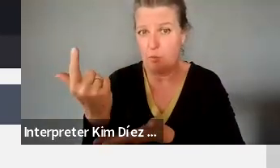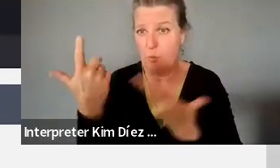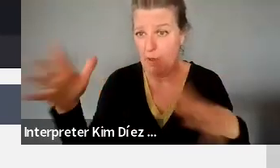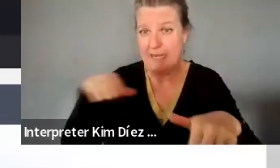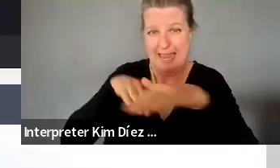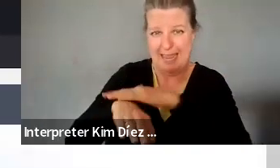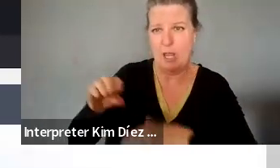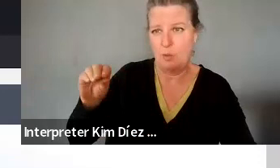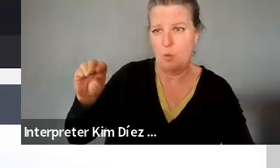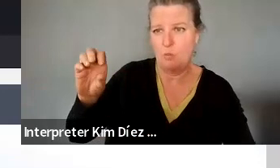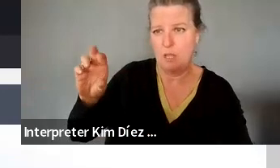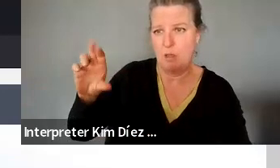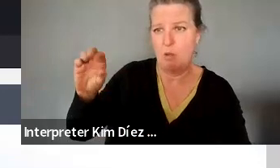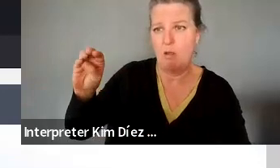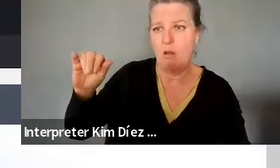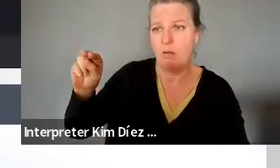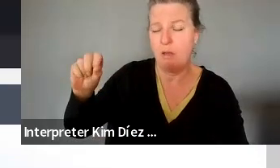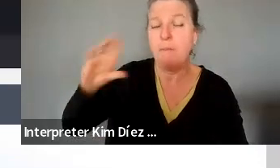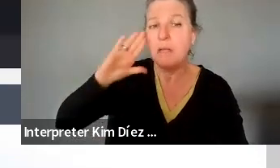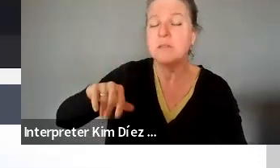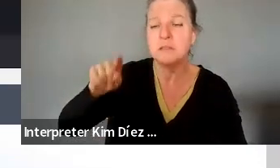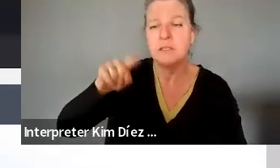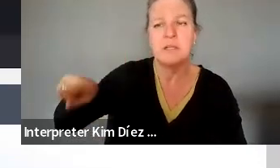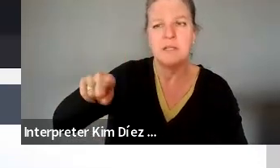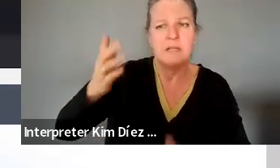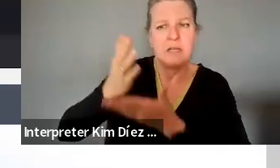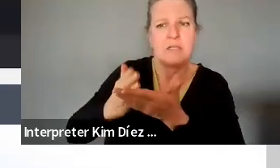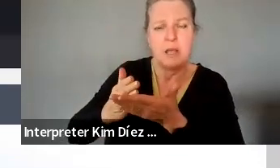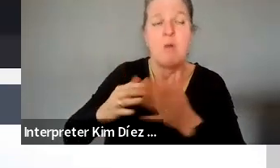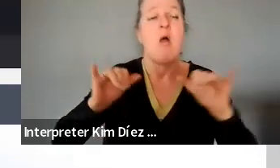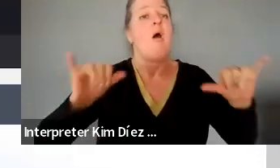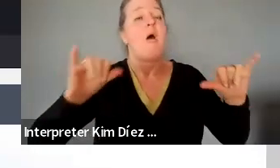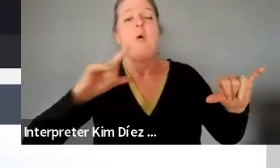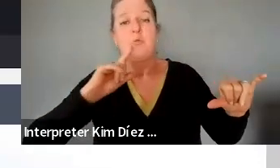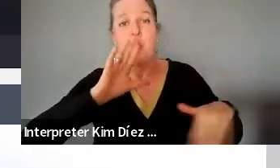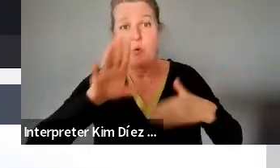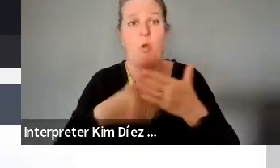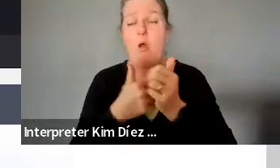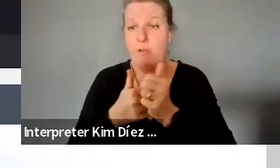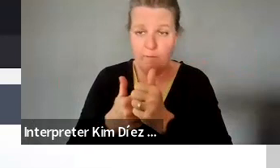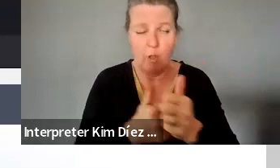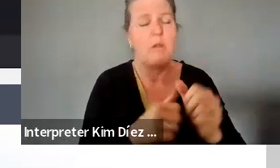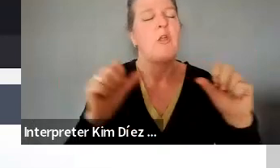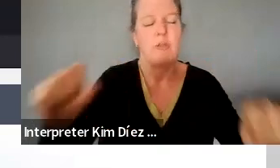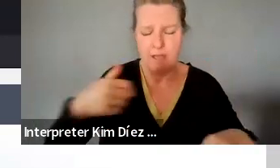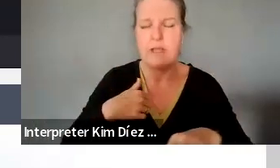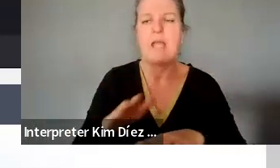Because I know that a few people- [Alex] Oh sure, of course. If we're all following along, I can slow down.